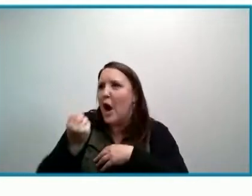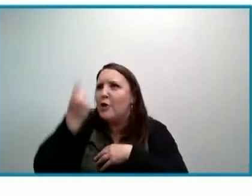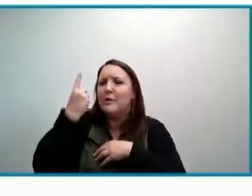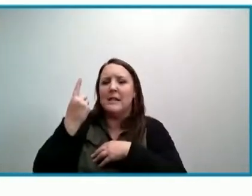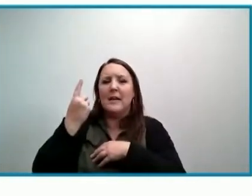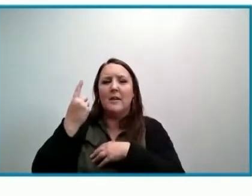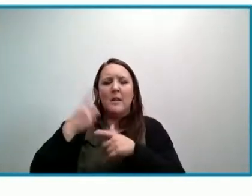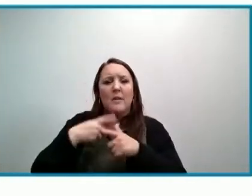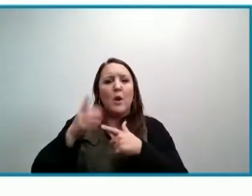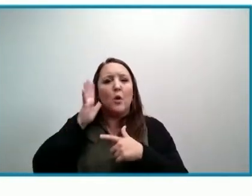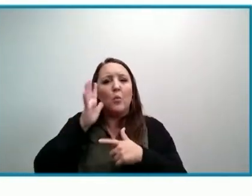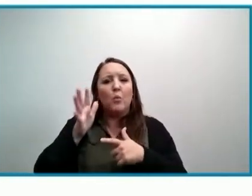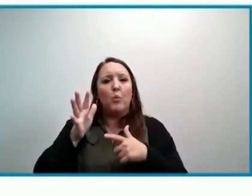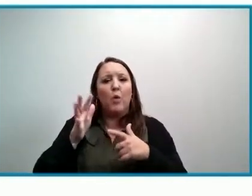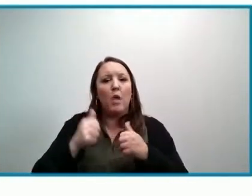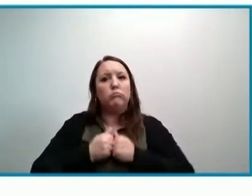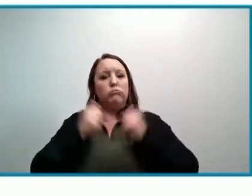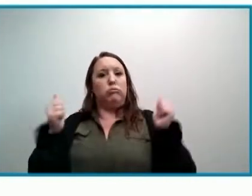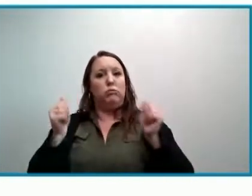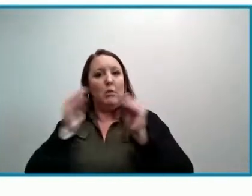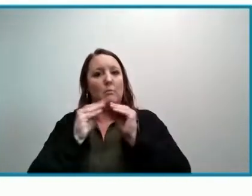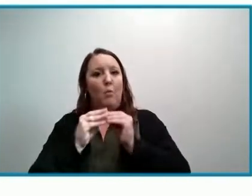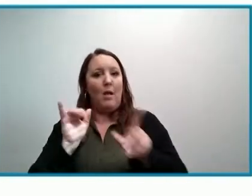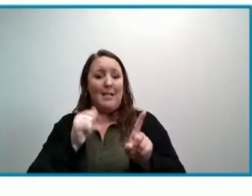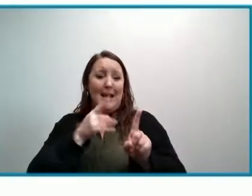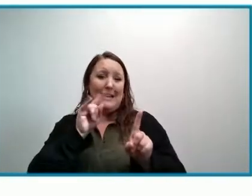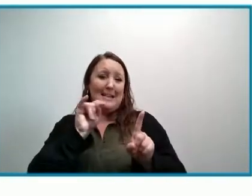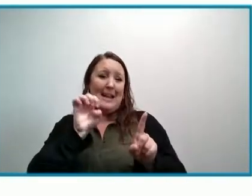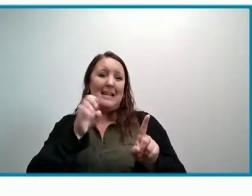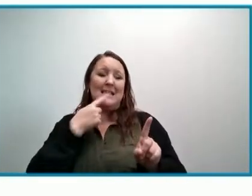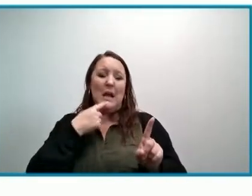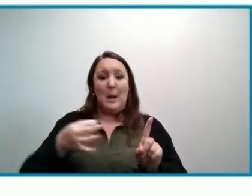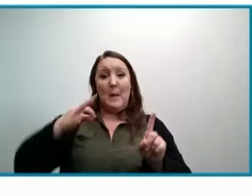uh, and the benefit, like to what Katie said to benefit, then it's really,